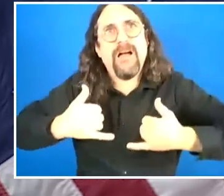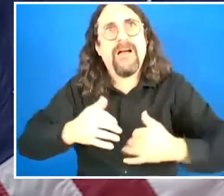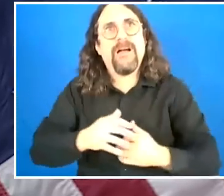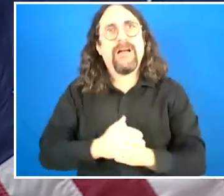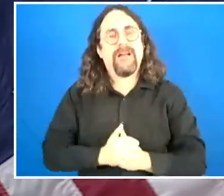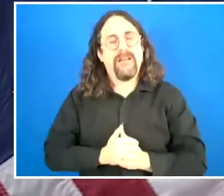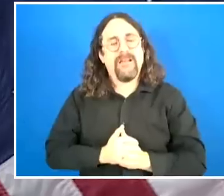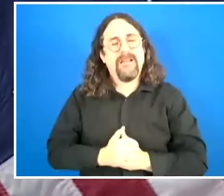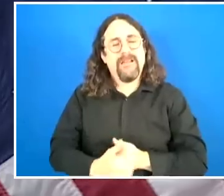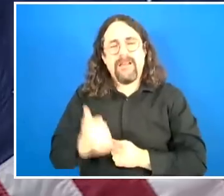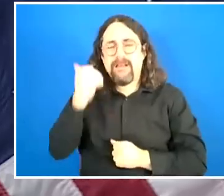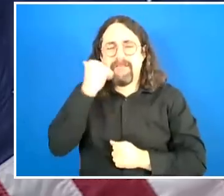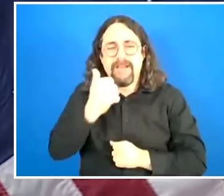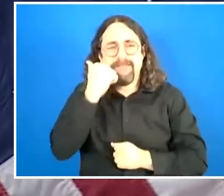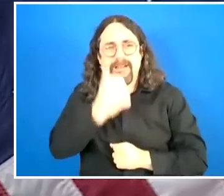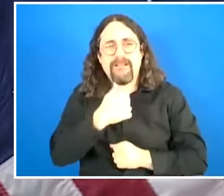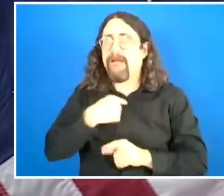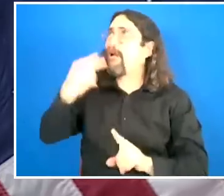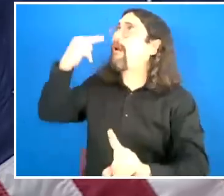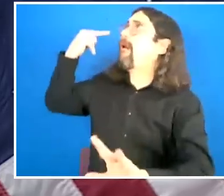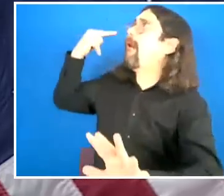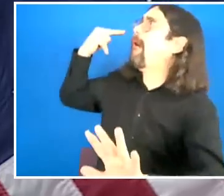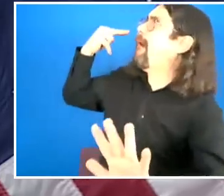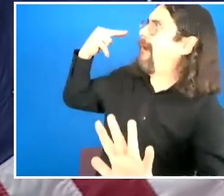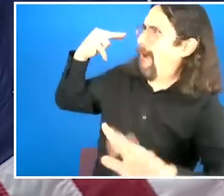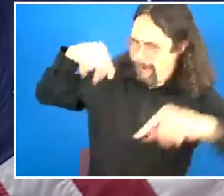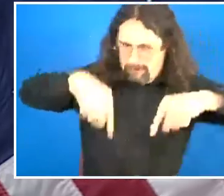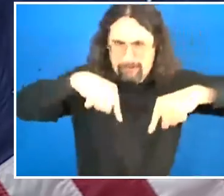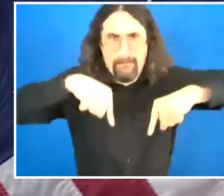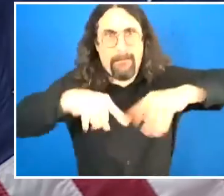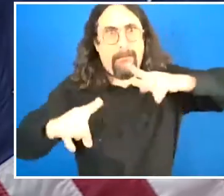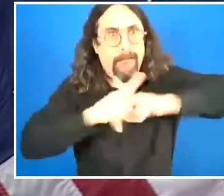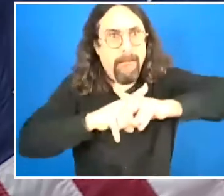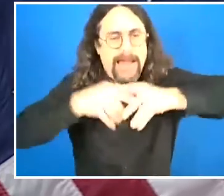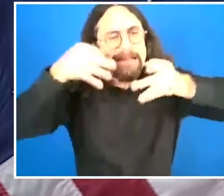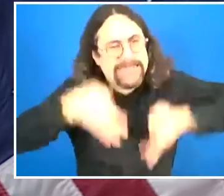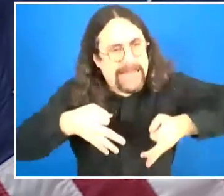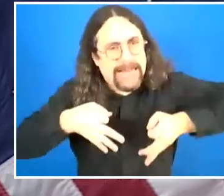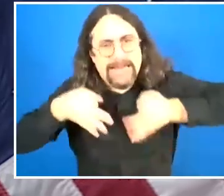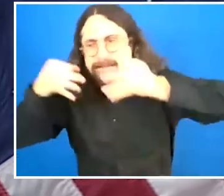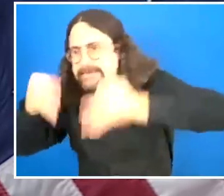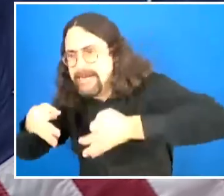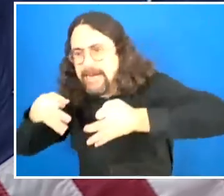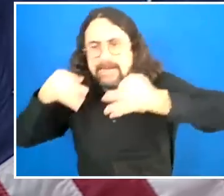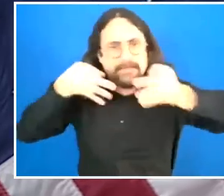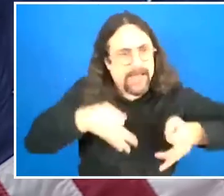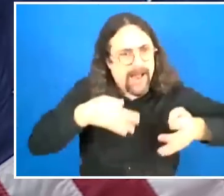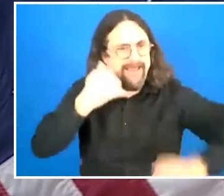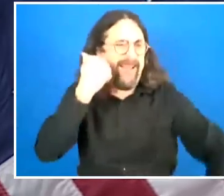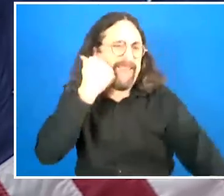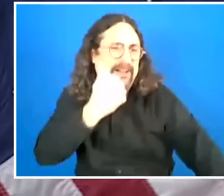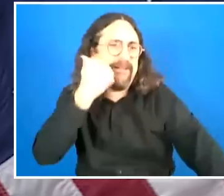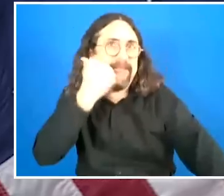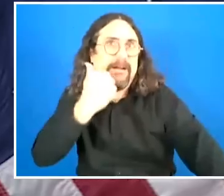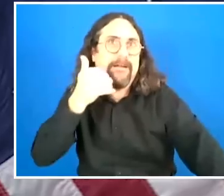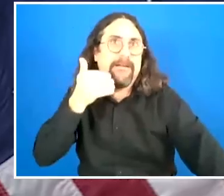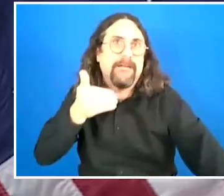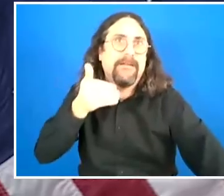HOW WE PROTECT PEOPLE AND HOW WE BRING THE CITY FRWOARD AND HOW WE FIGURE OUT THE